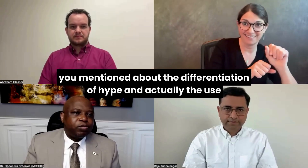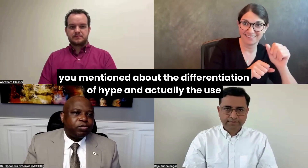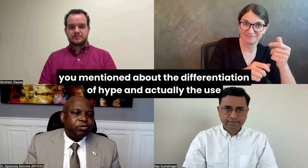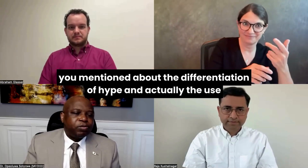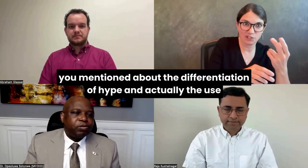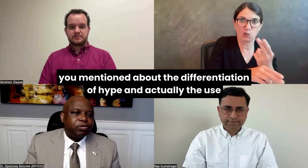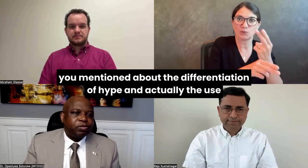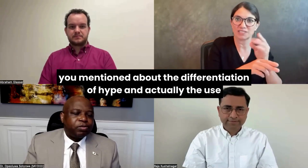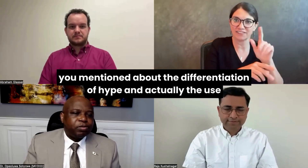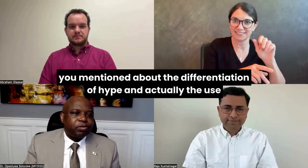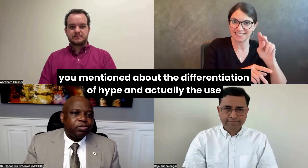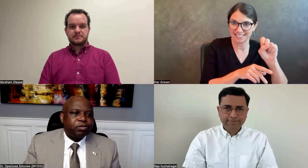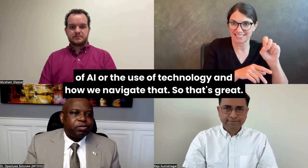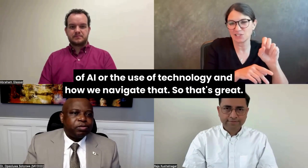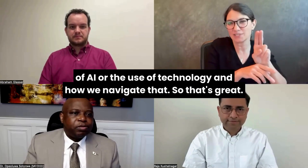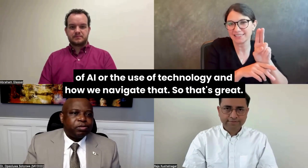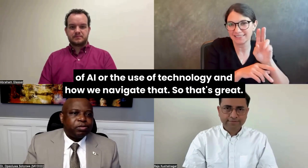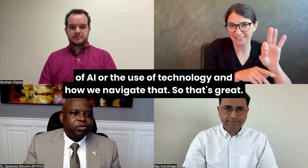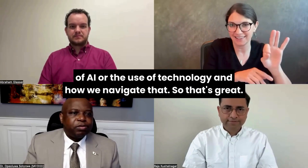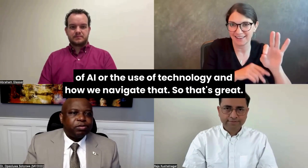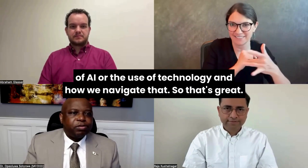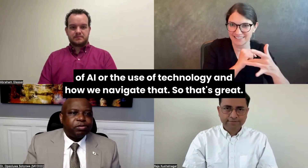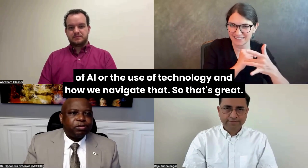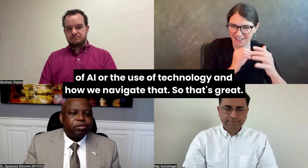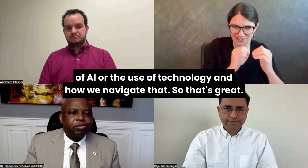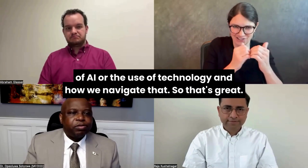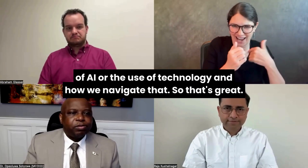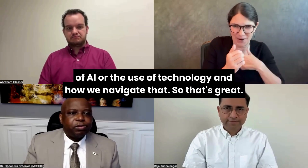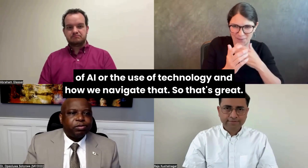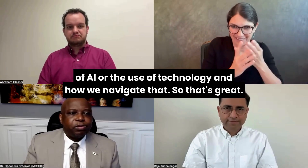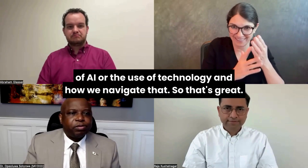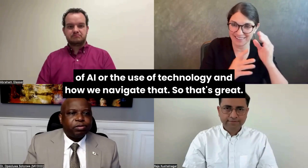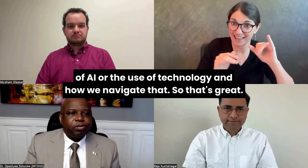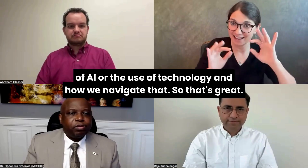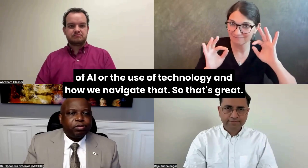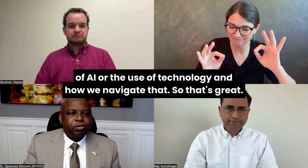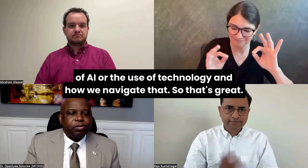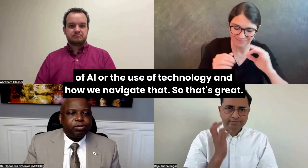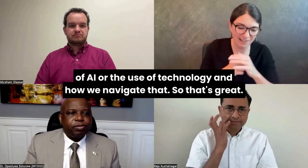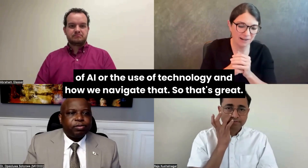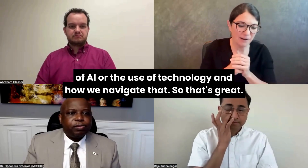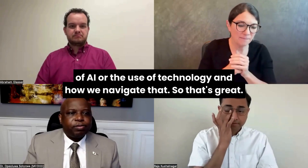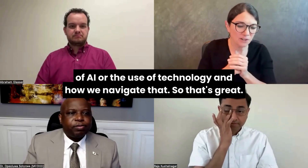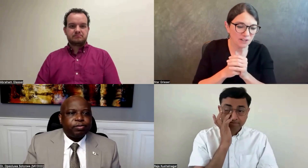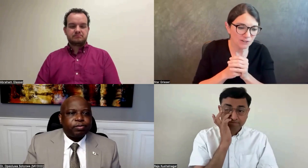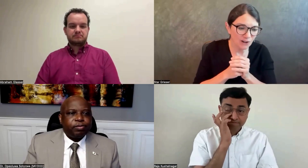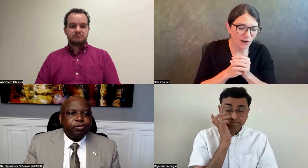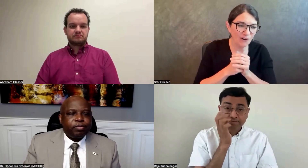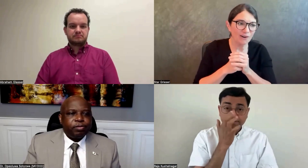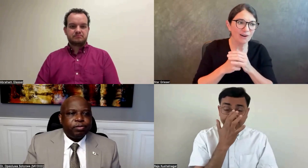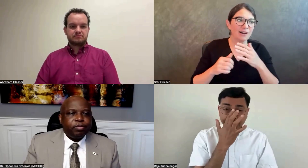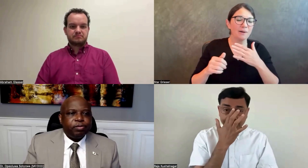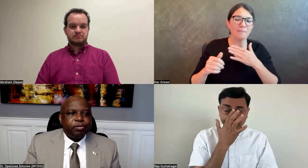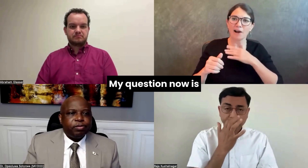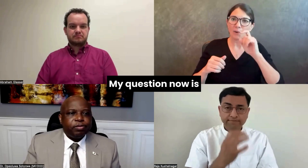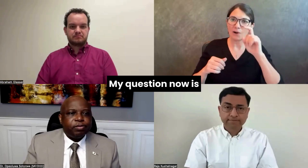of AI or the use of technology and how we navigate that. So that's great. My question now is